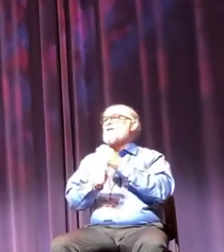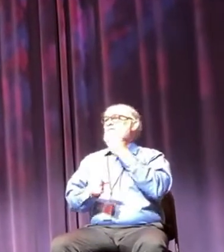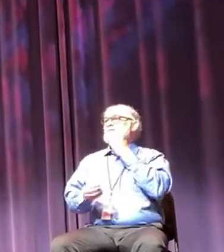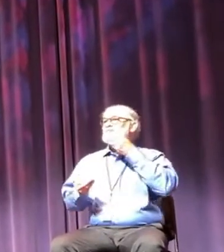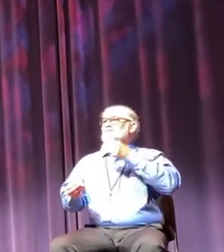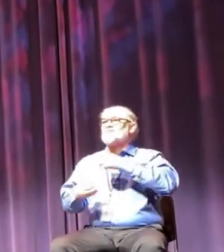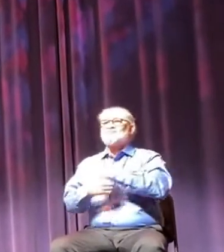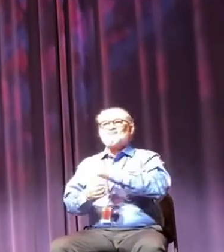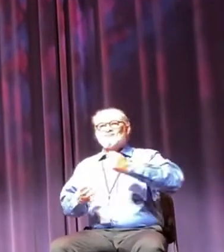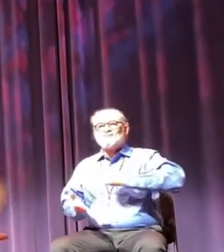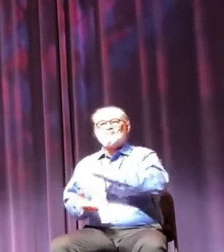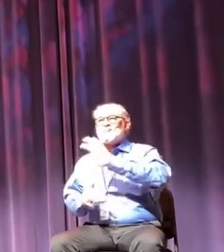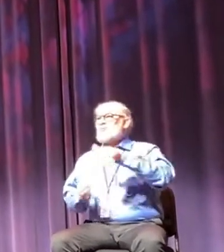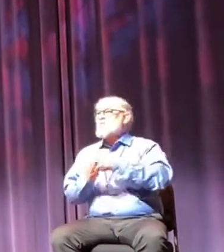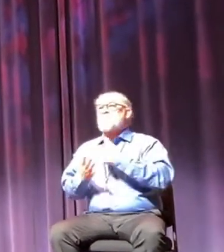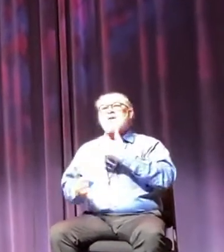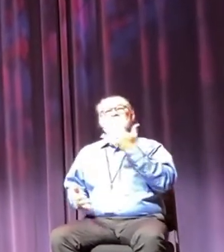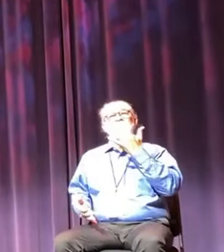and the recipes were my favorite poems ever.